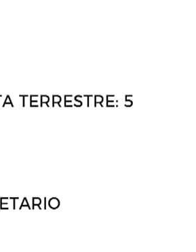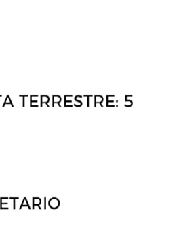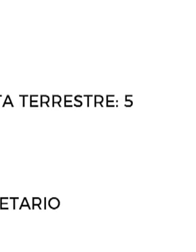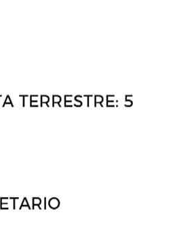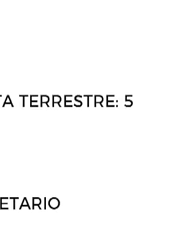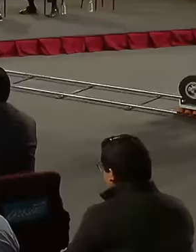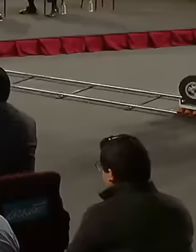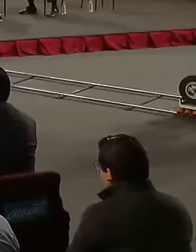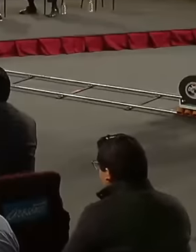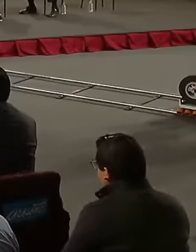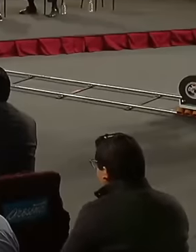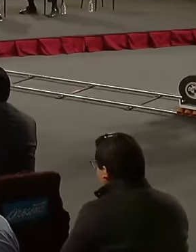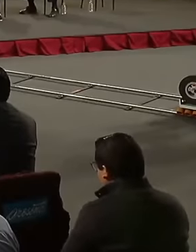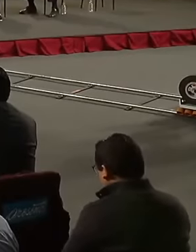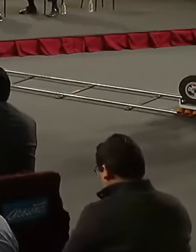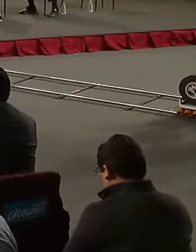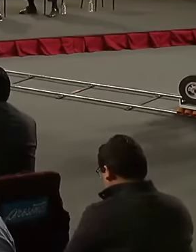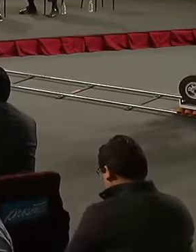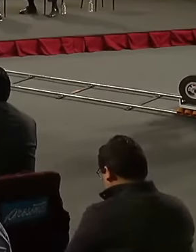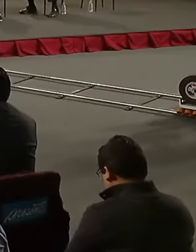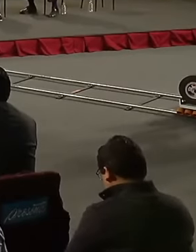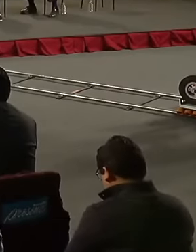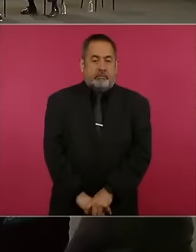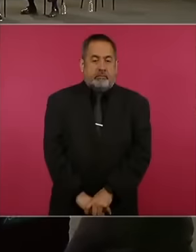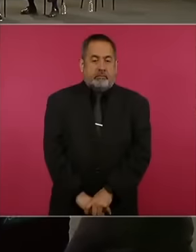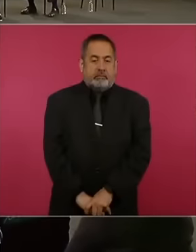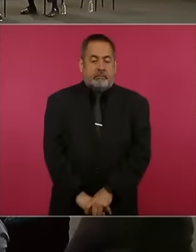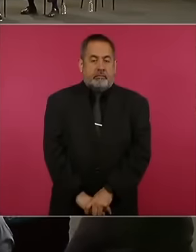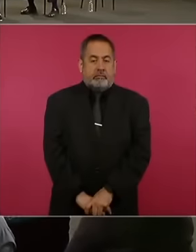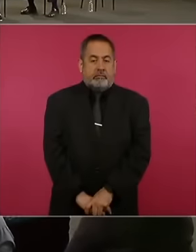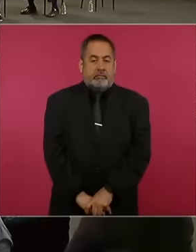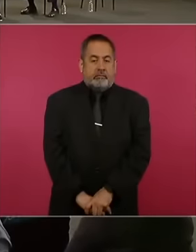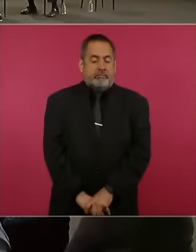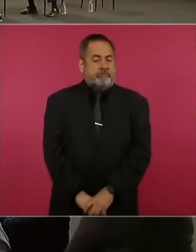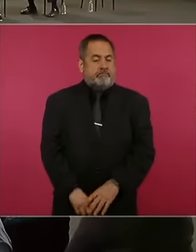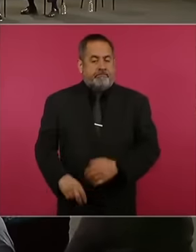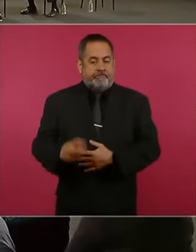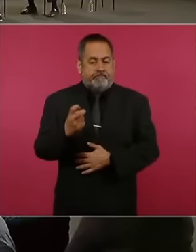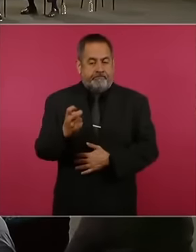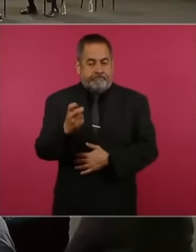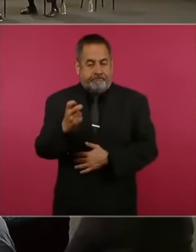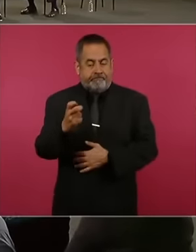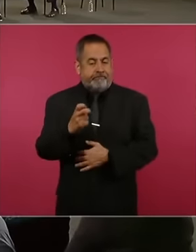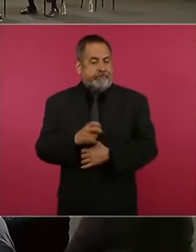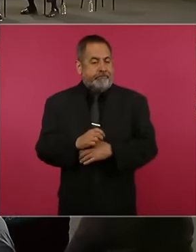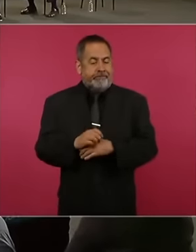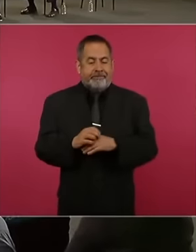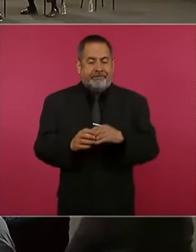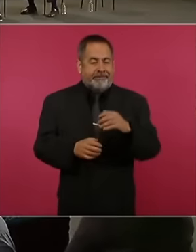similar and thanks to that similarity eclipses occur, that is, the